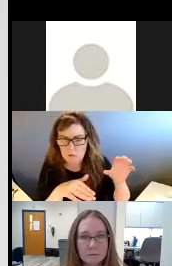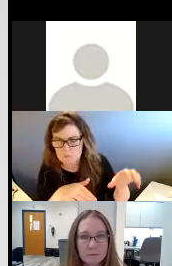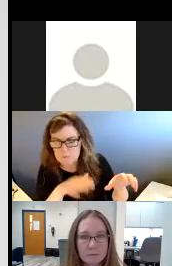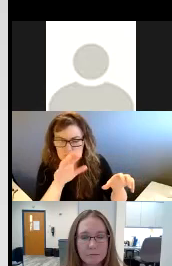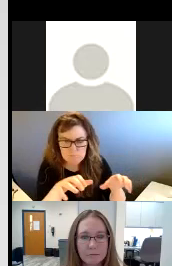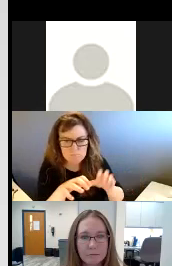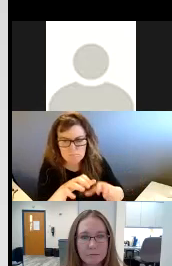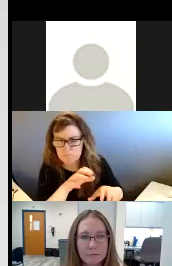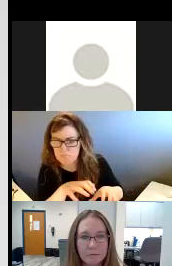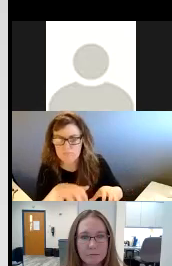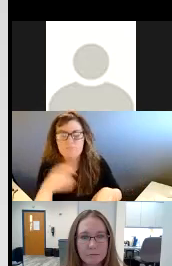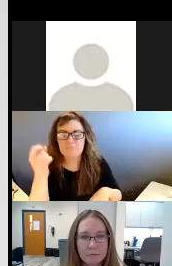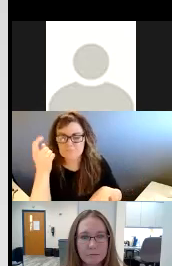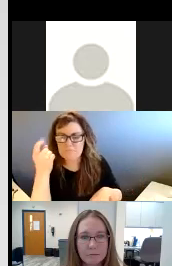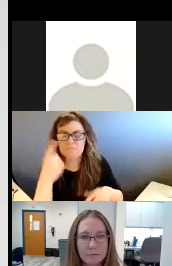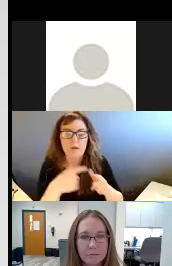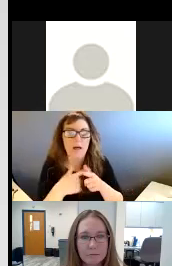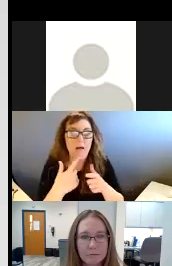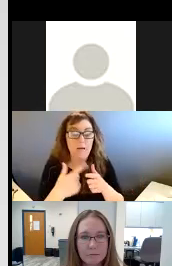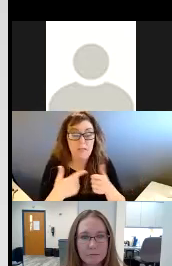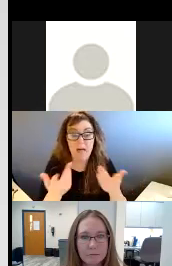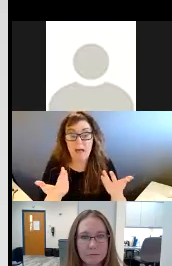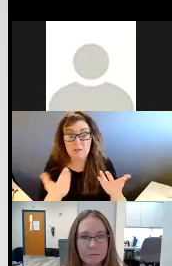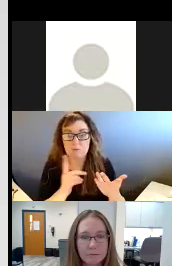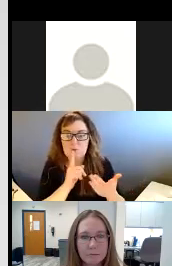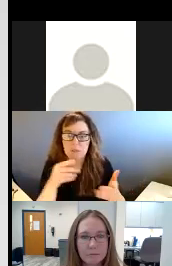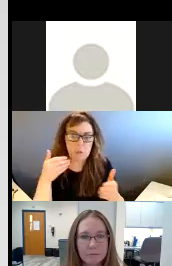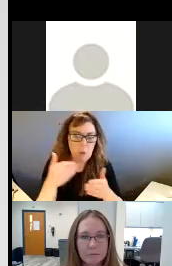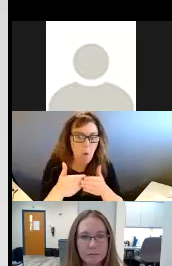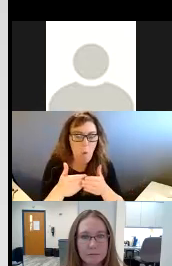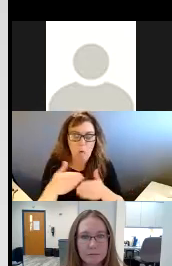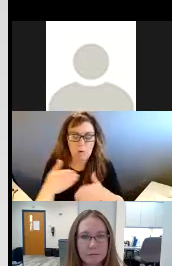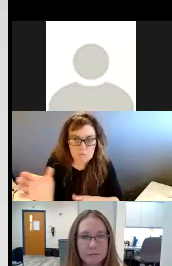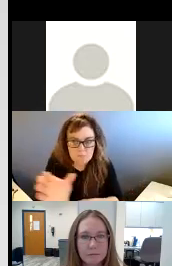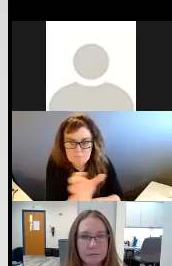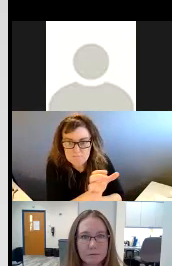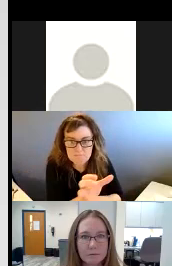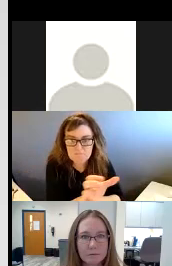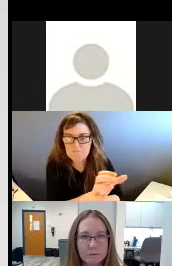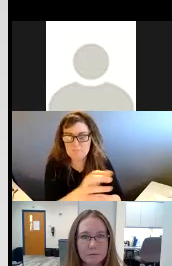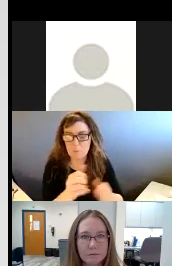THEY DIRECT THE CAREGIVER AROUND THE HOME TO TAKE MEASUREMENTS OF INTEREST.